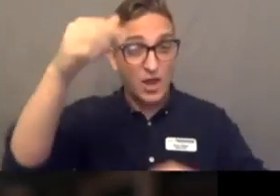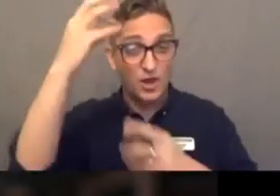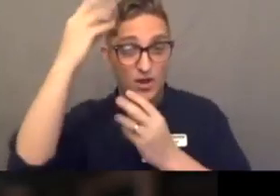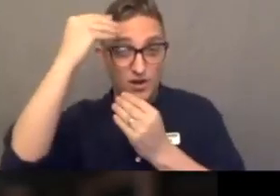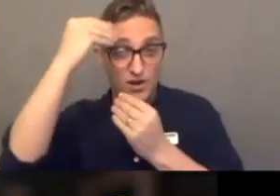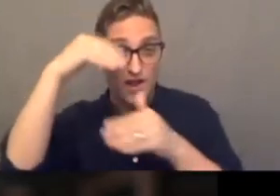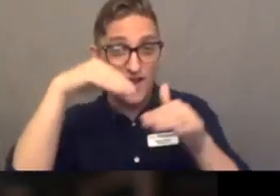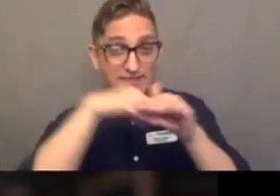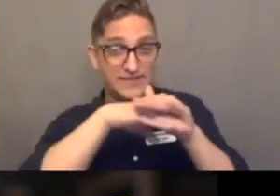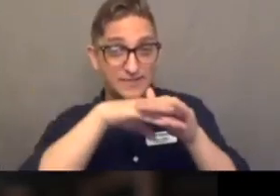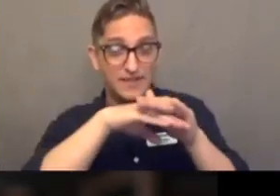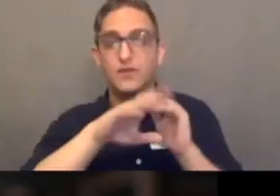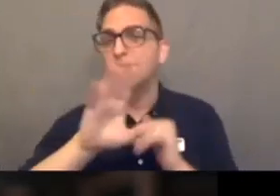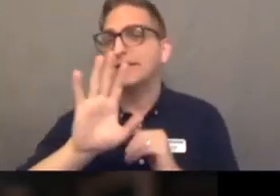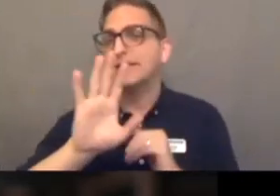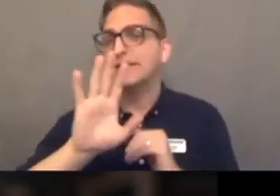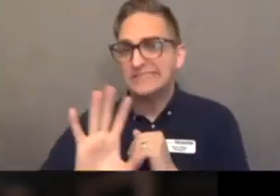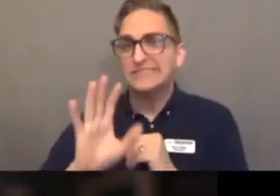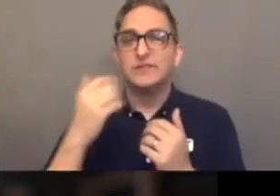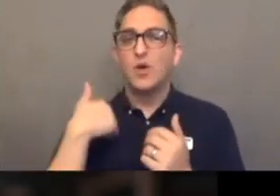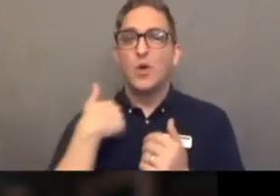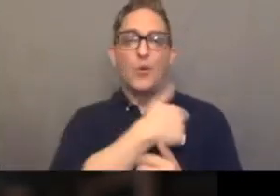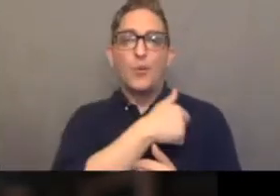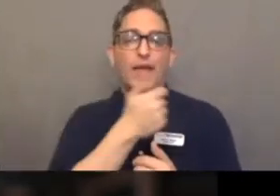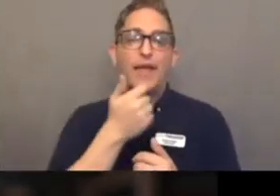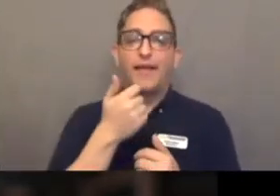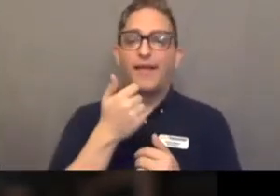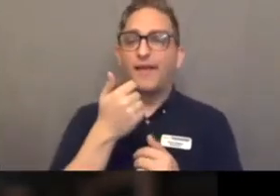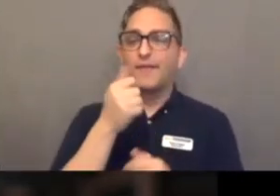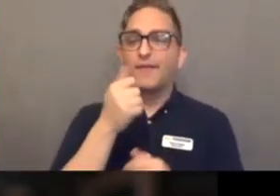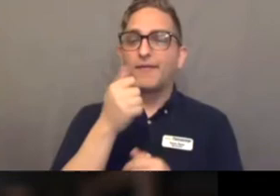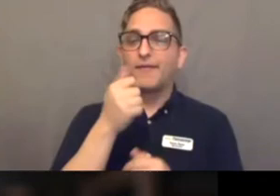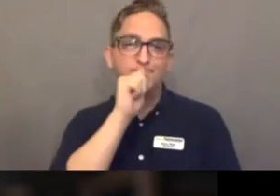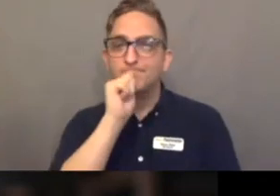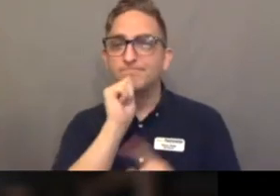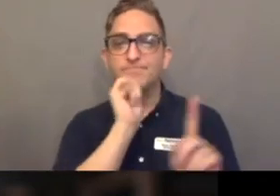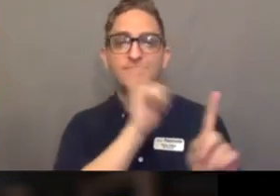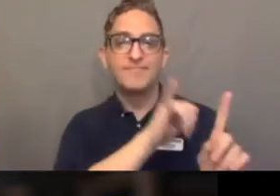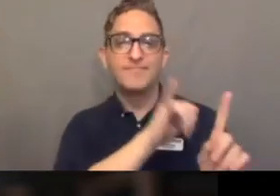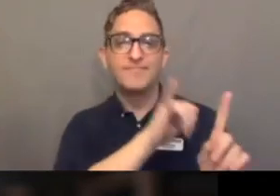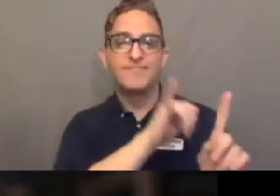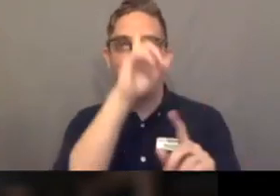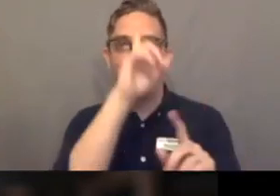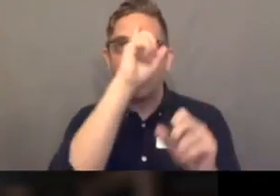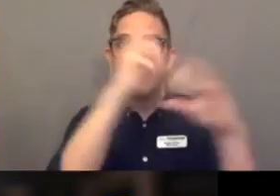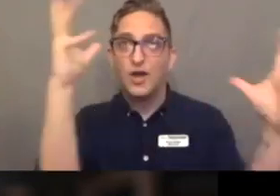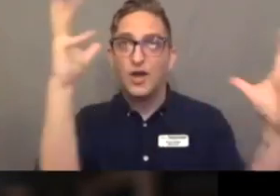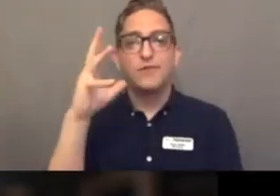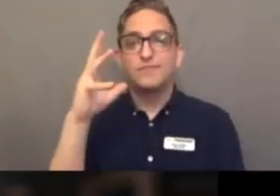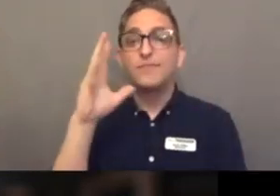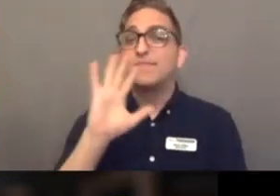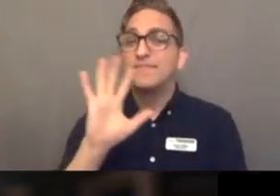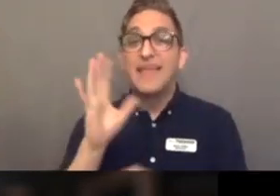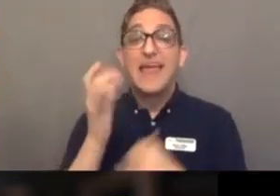dealt with that for far too long. We are building it into every component of